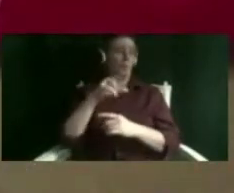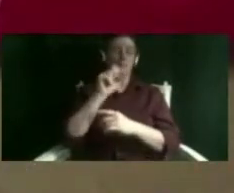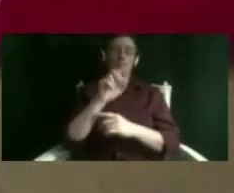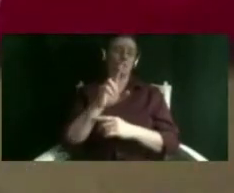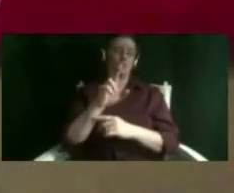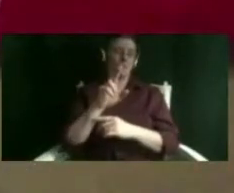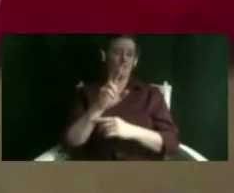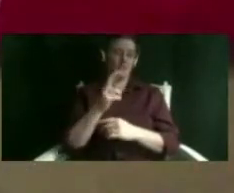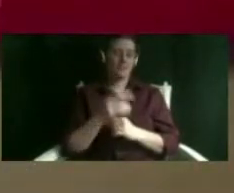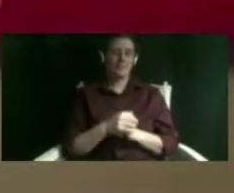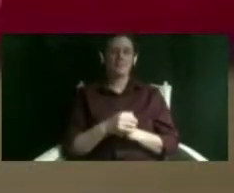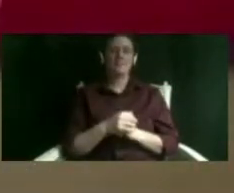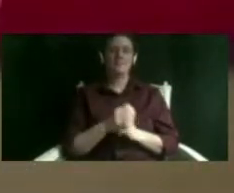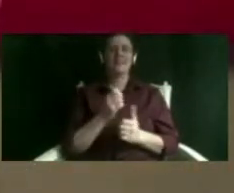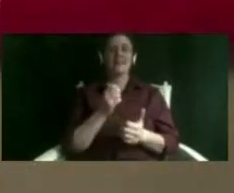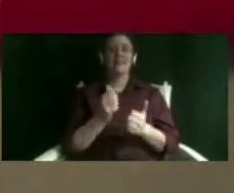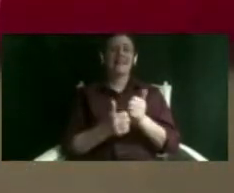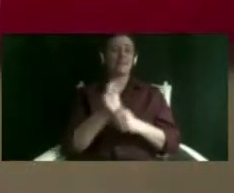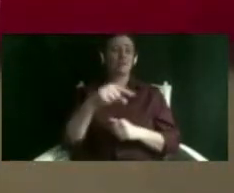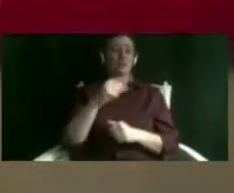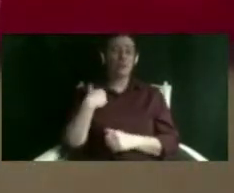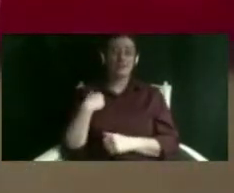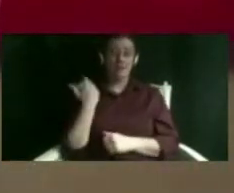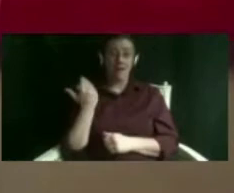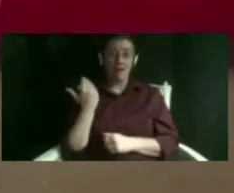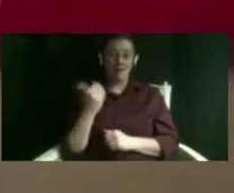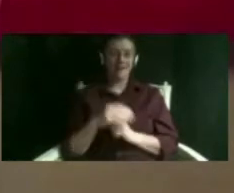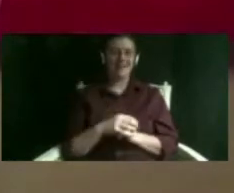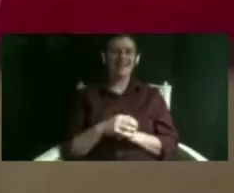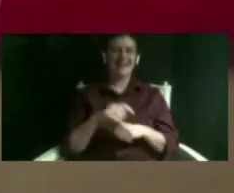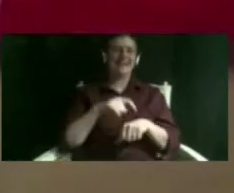most of you are really really there was a time that mtv played this thing called a music video